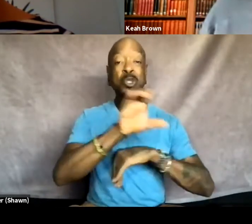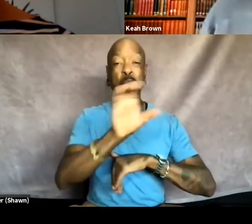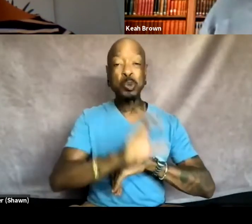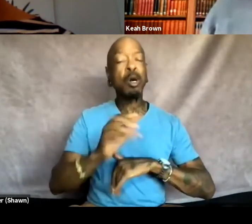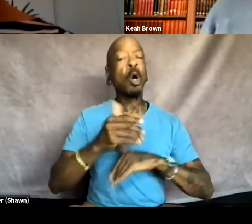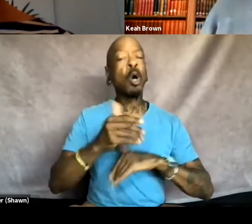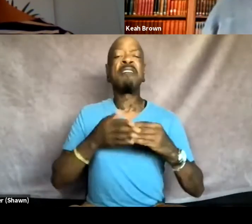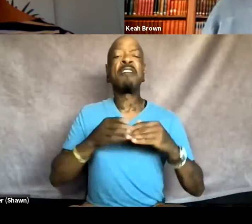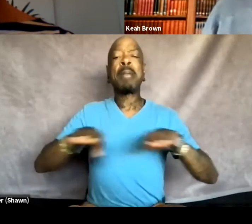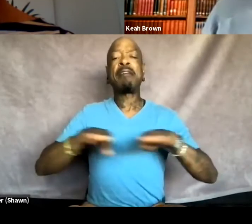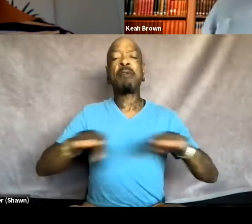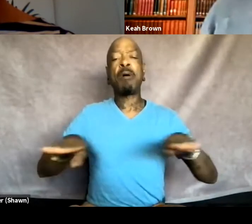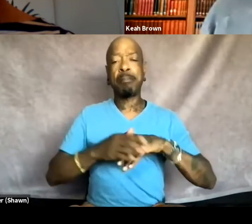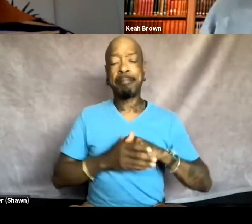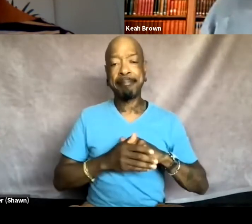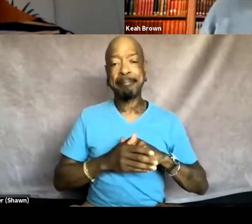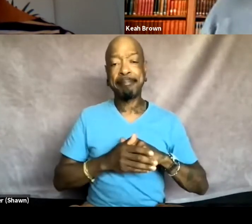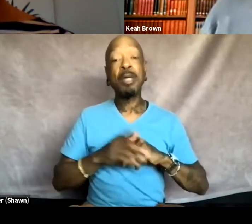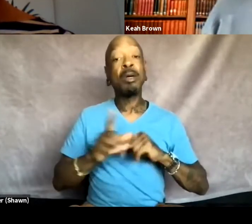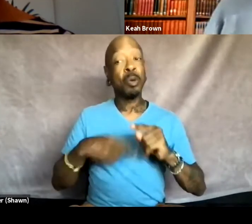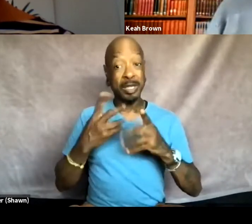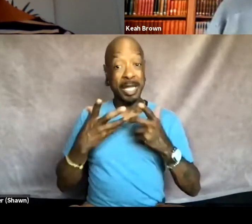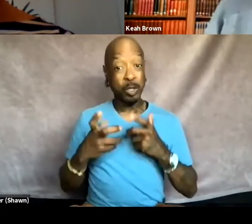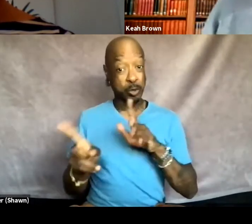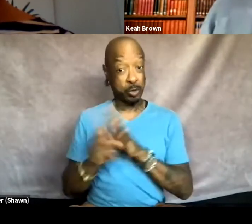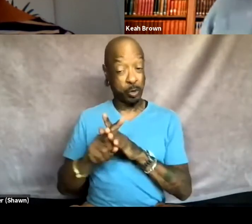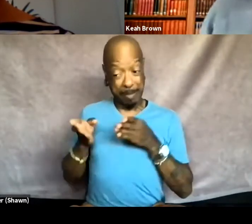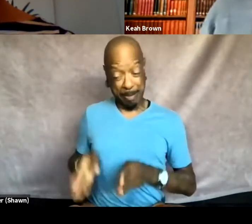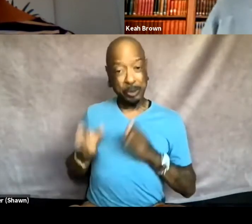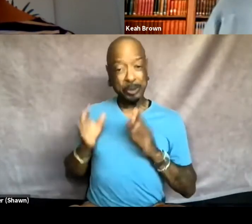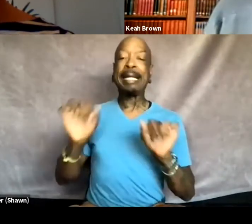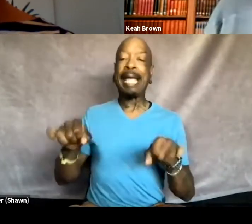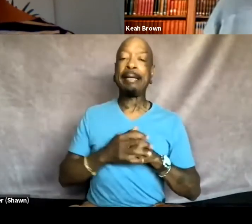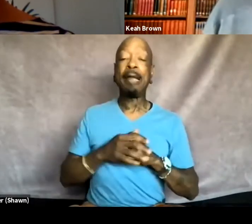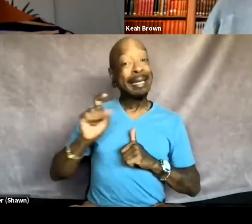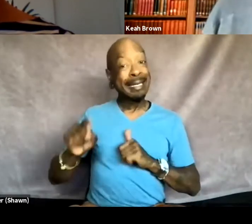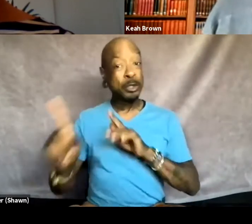and then, when they want to be in person, they can be when they need to be in person, they can be because.